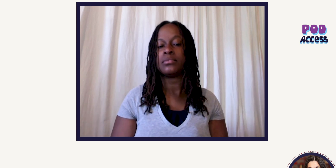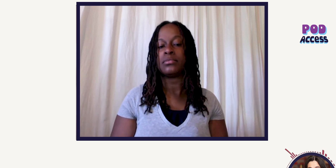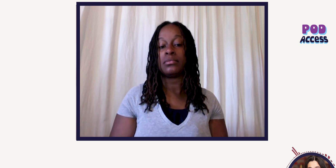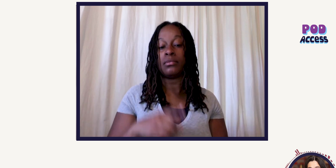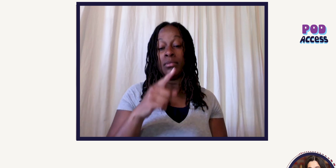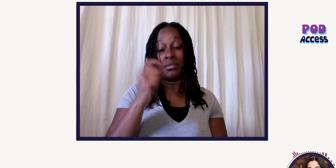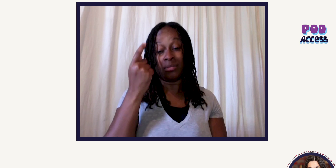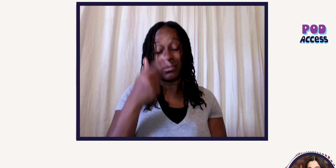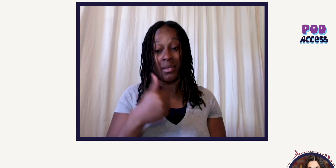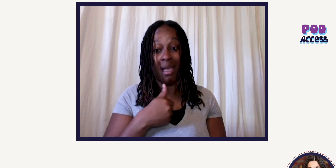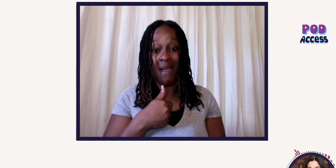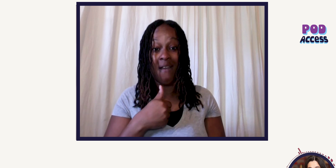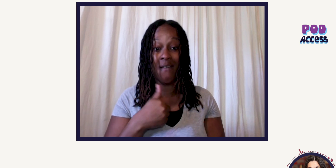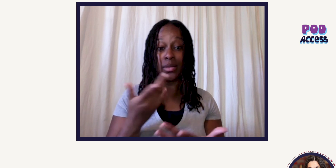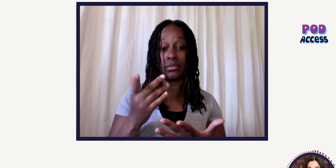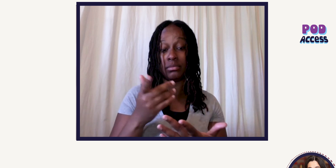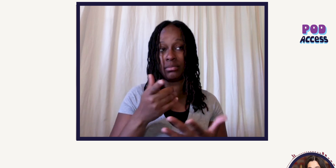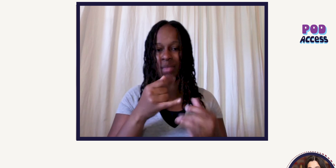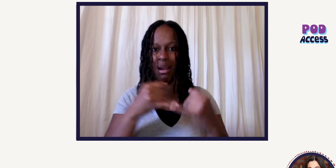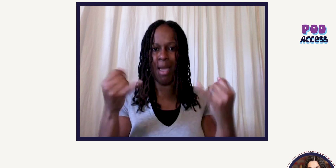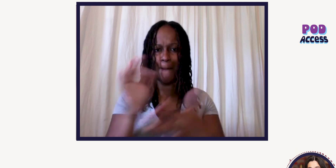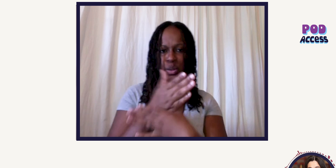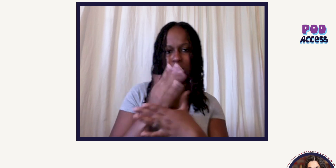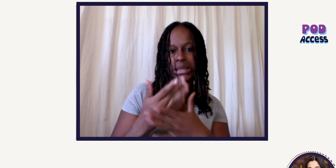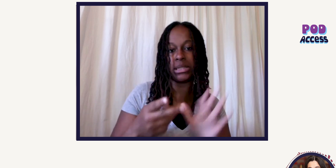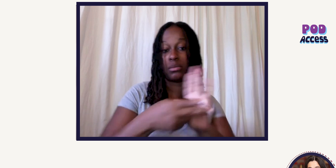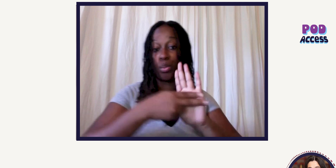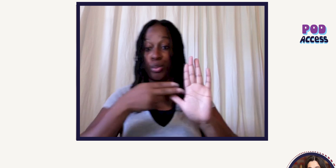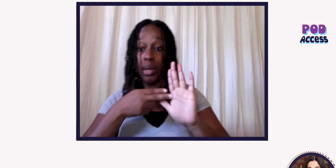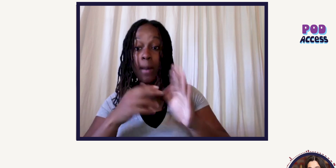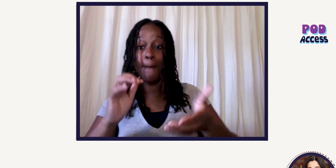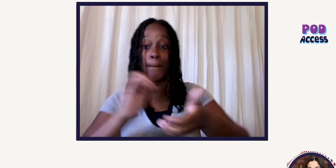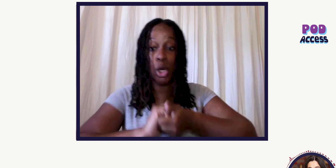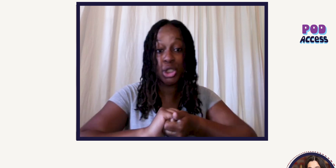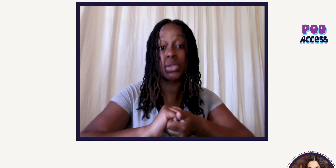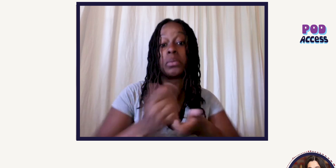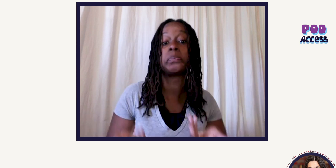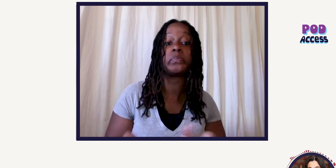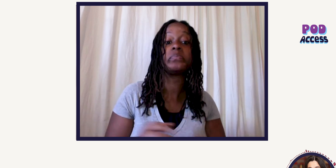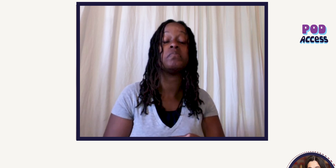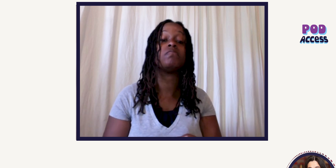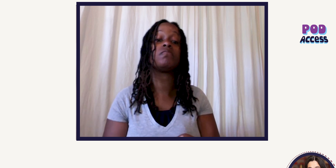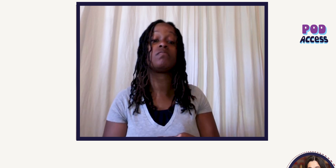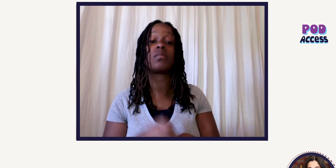There's a line between having to have brand partnerships and also have creative control over what the advertising space looks like.